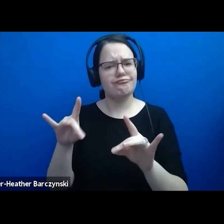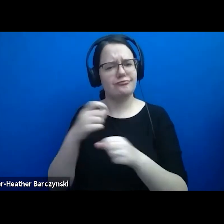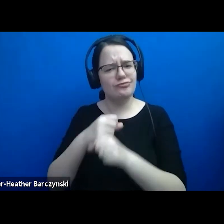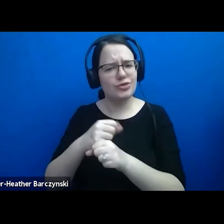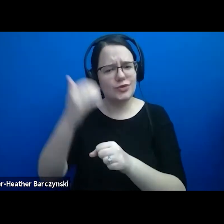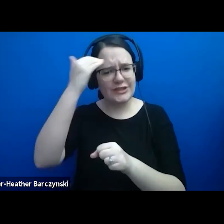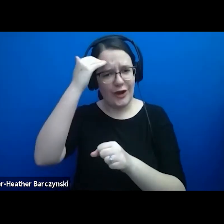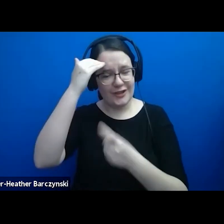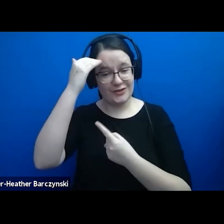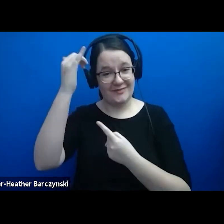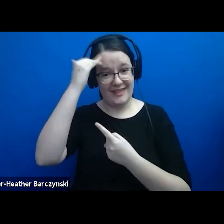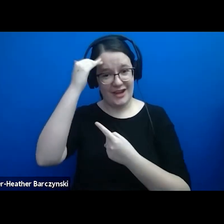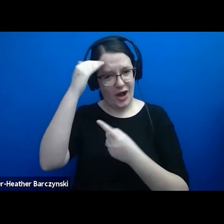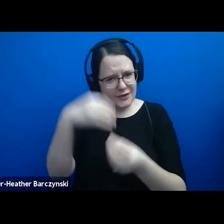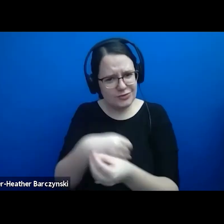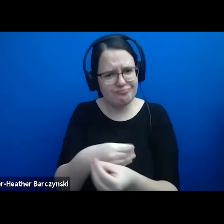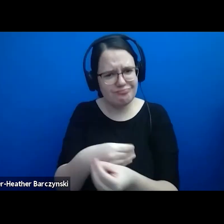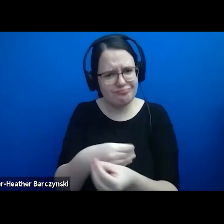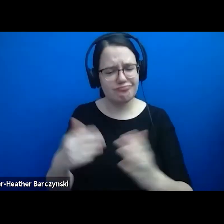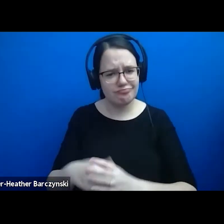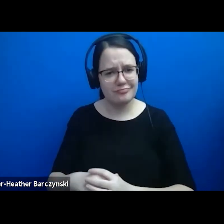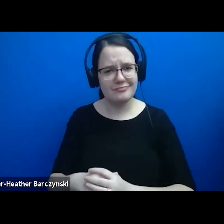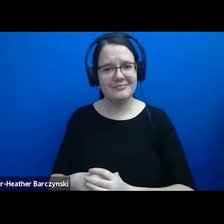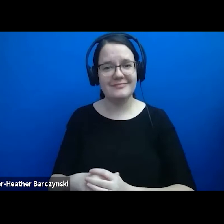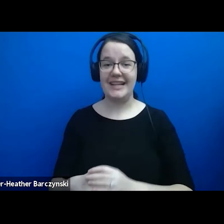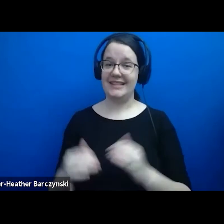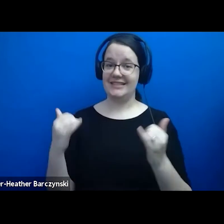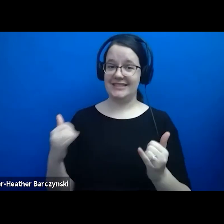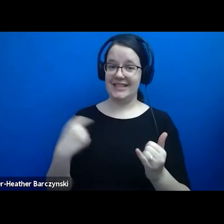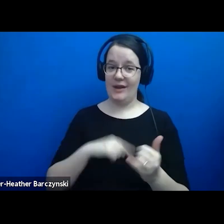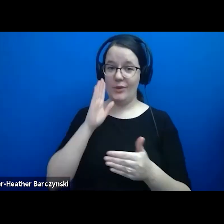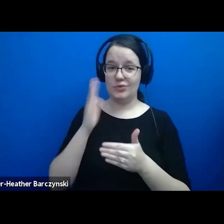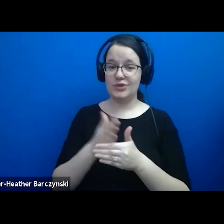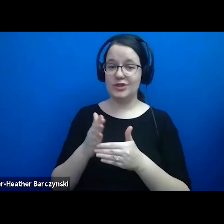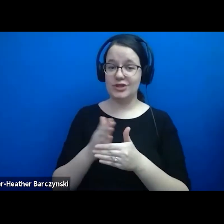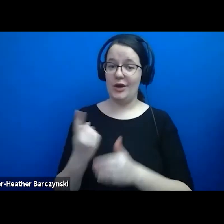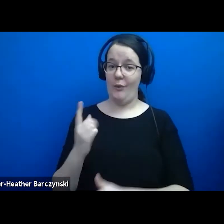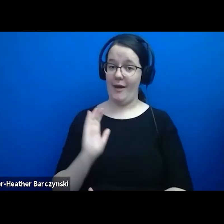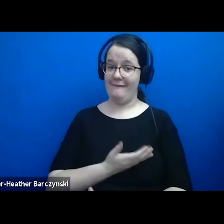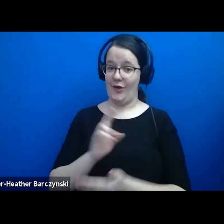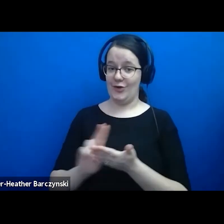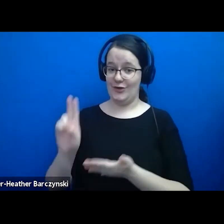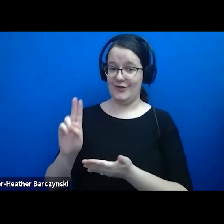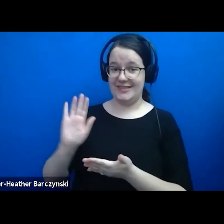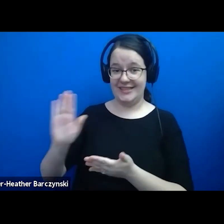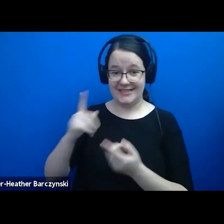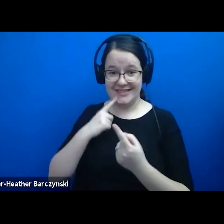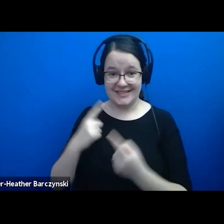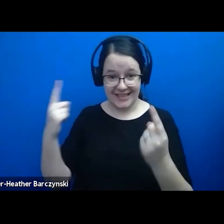into deliverables today we will share one of our university's successes we are joined by a panel of